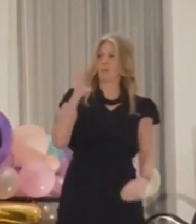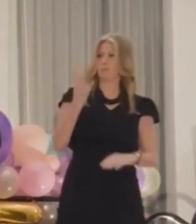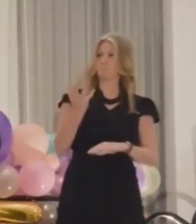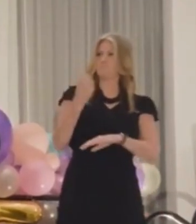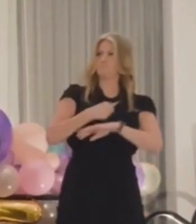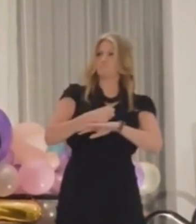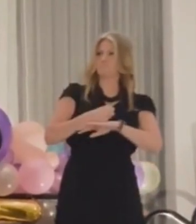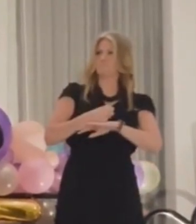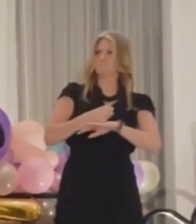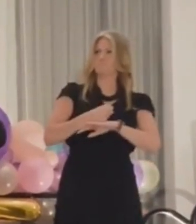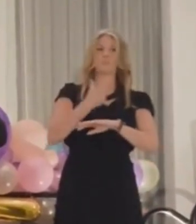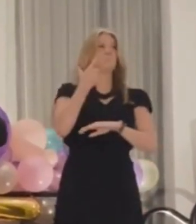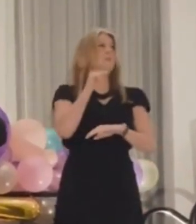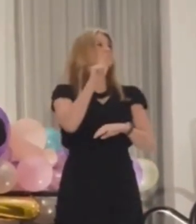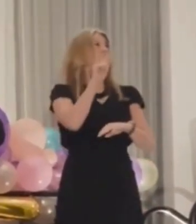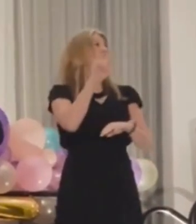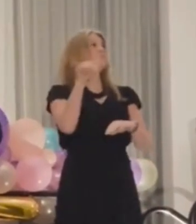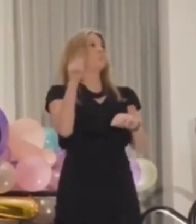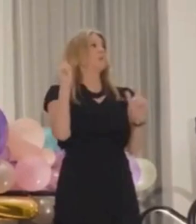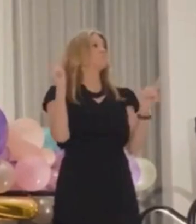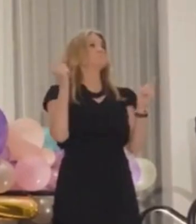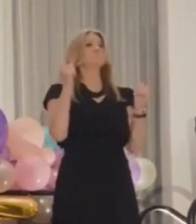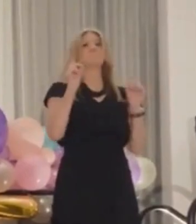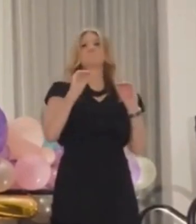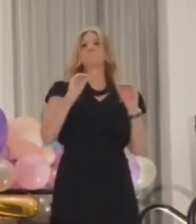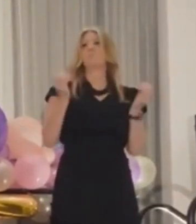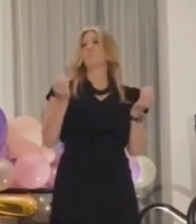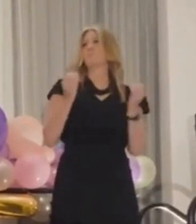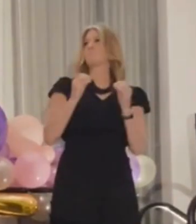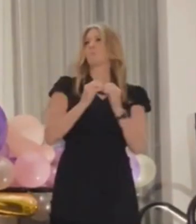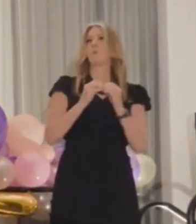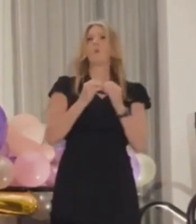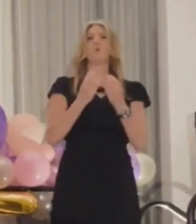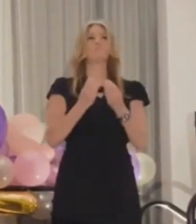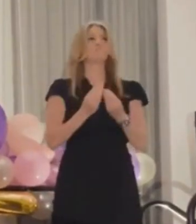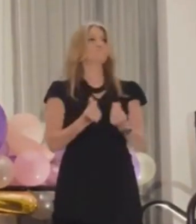TTYs, analog TTYs are starting to dissipate a little bit